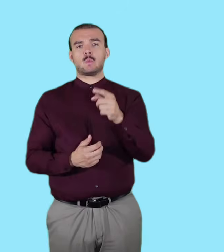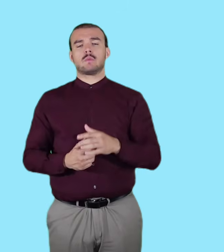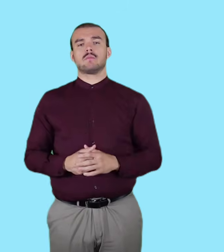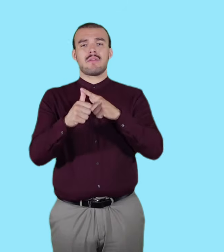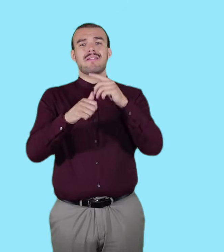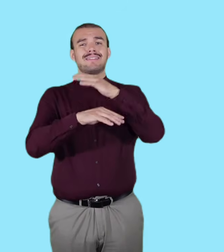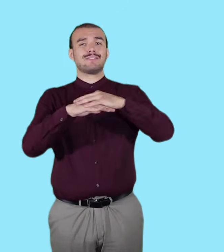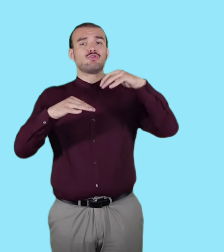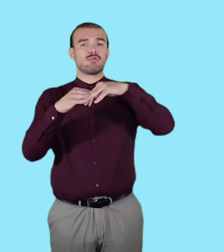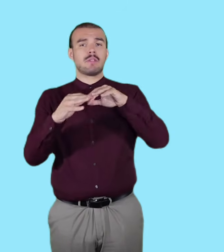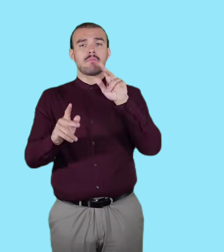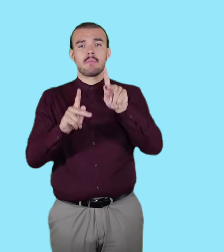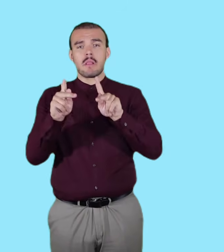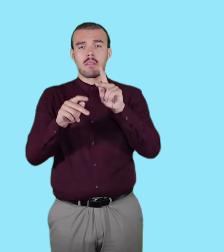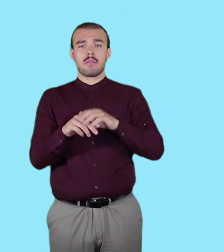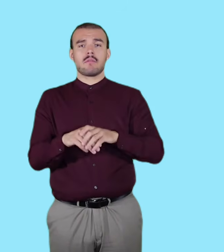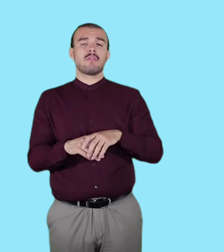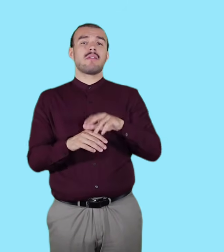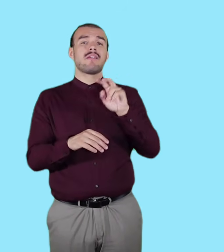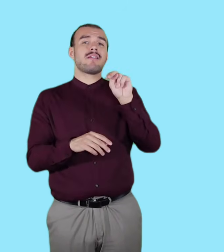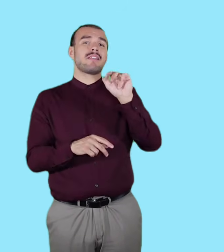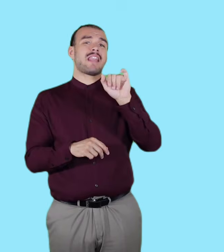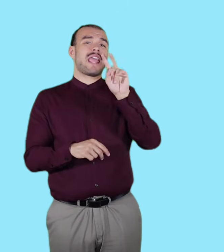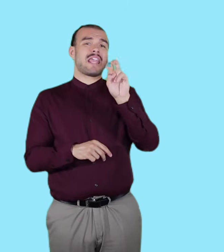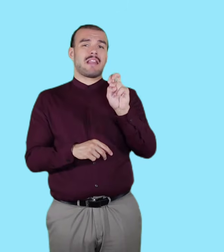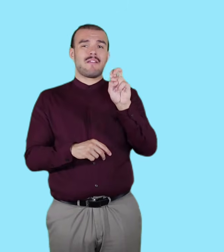Indigenous people, Native Americans,